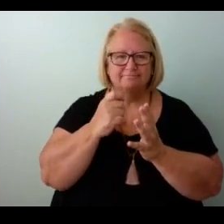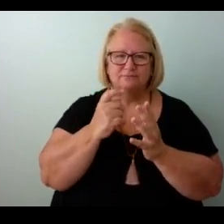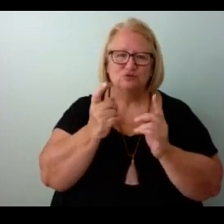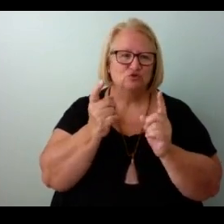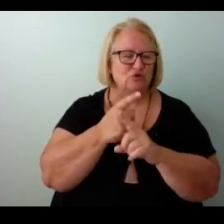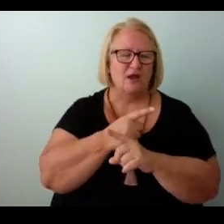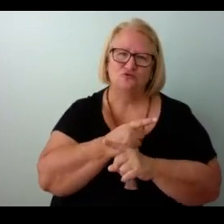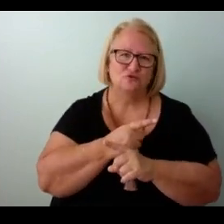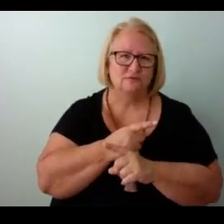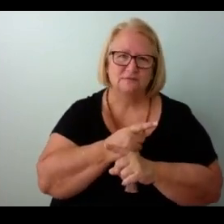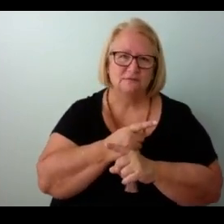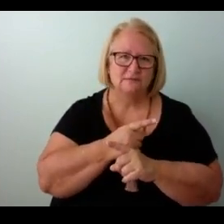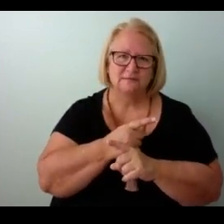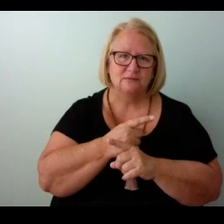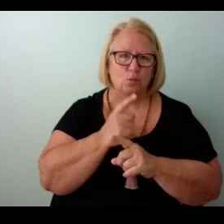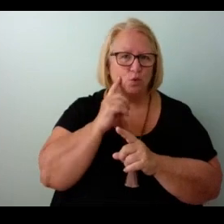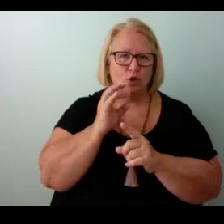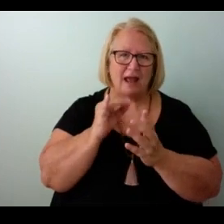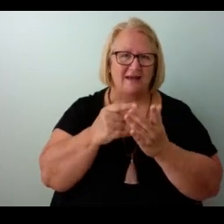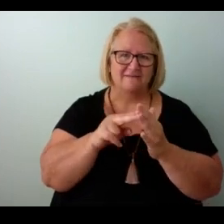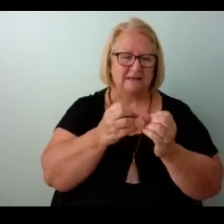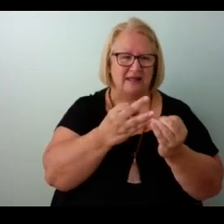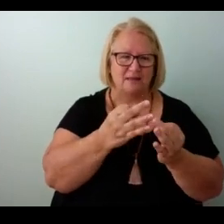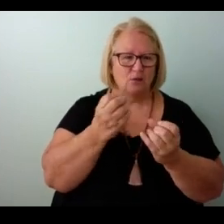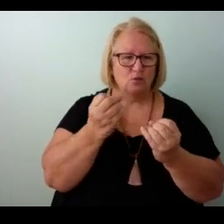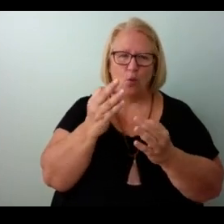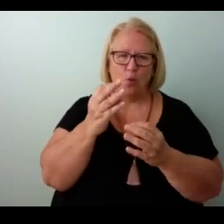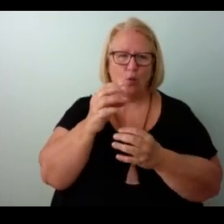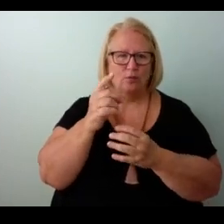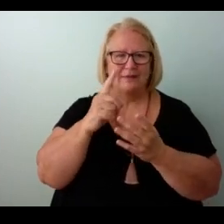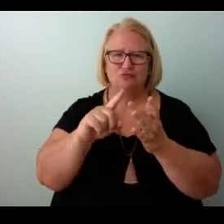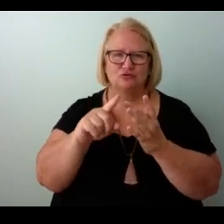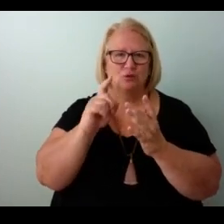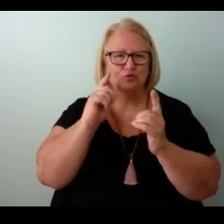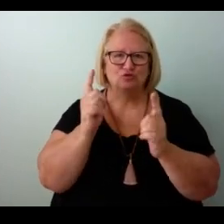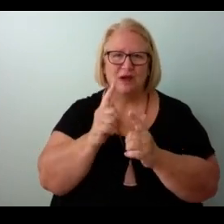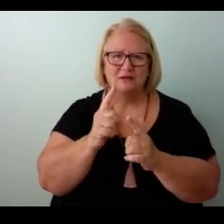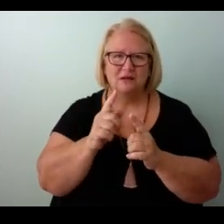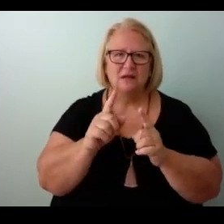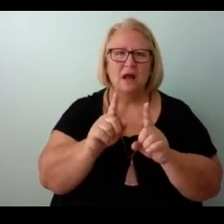It would be more like a reduction or a pause or things like that.